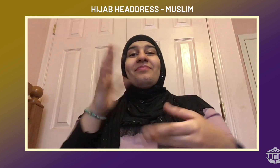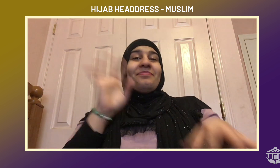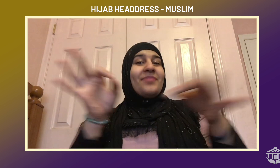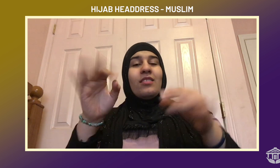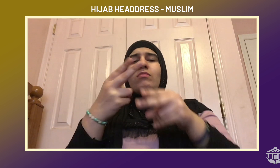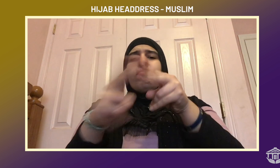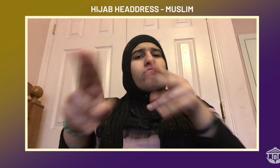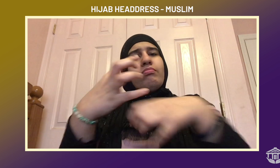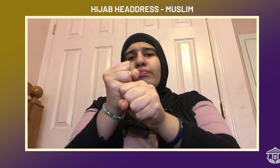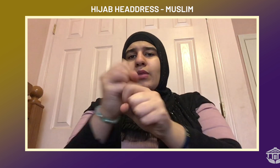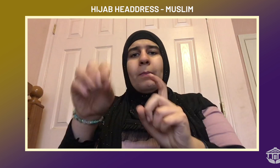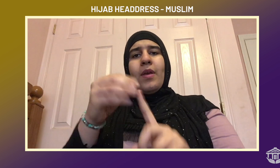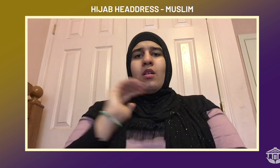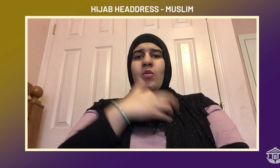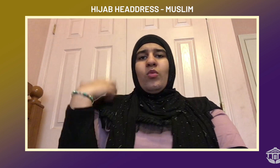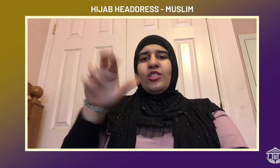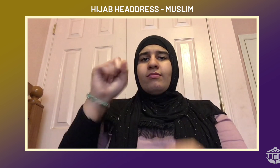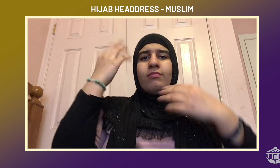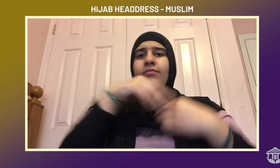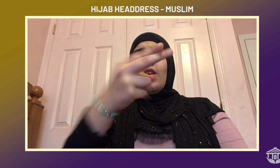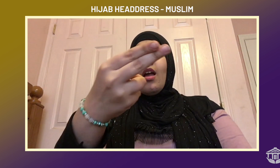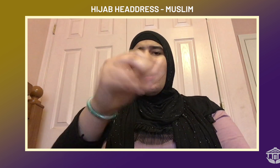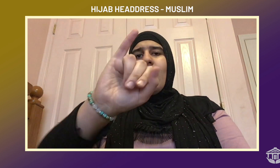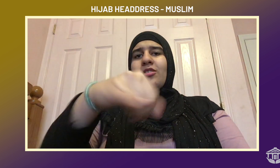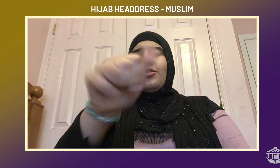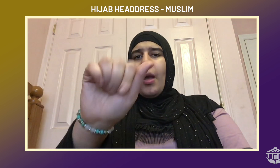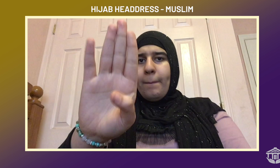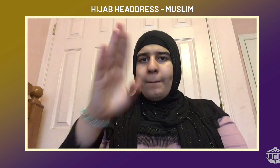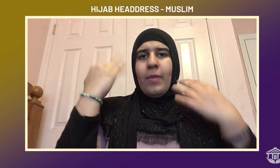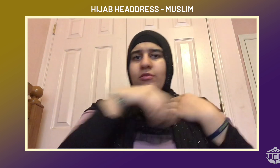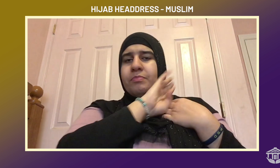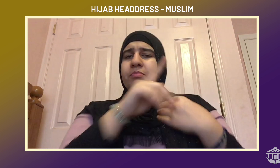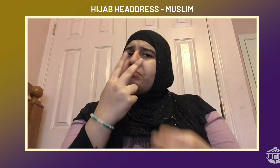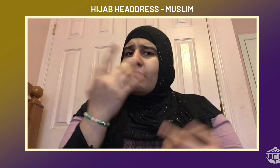“I would also like to talk a little bit about another important part of my religion. That is